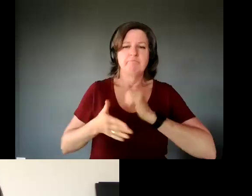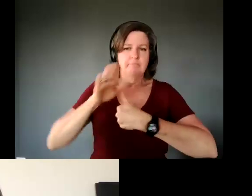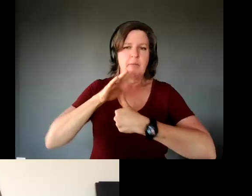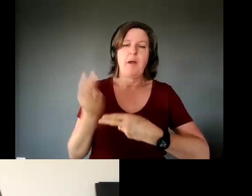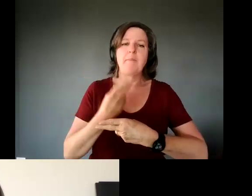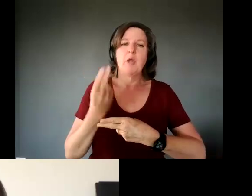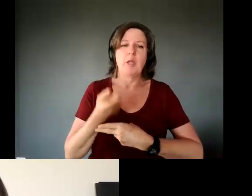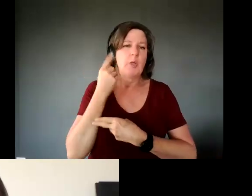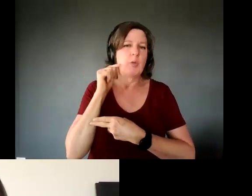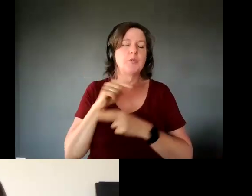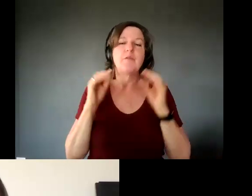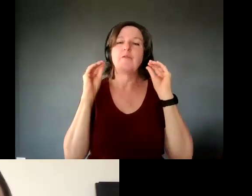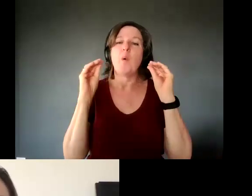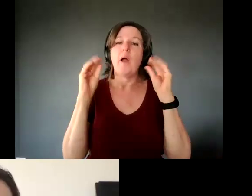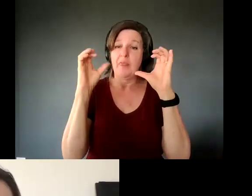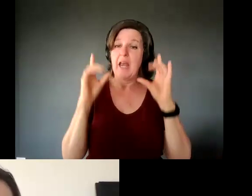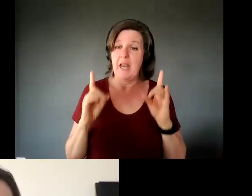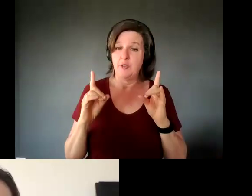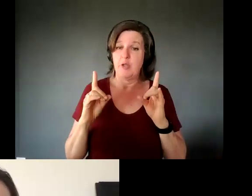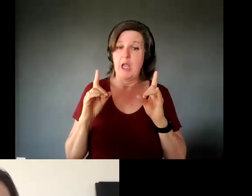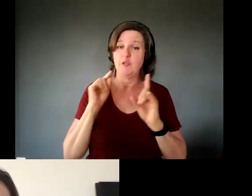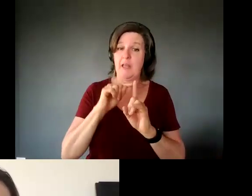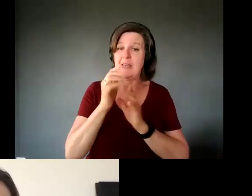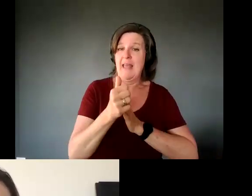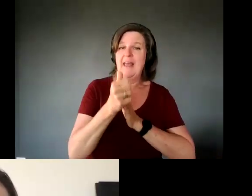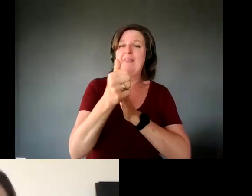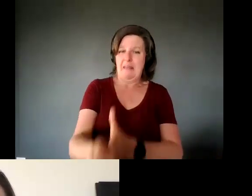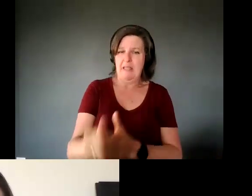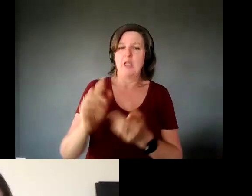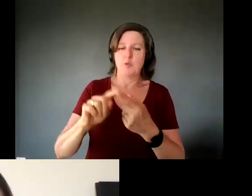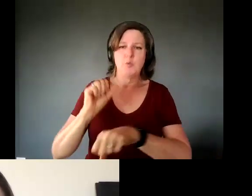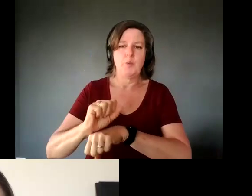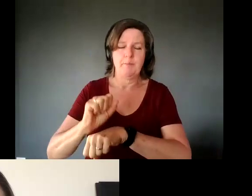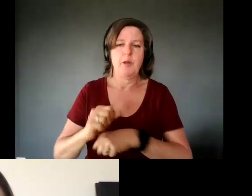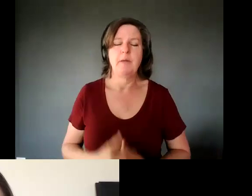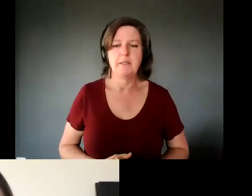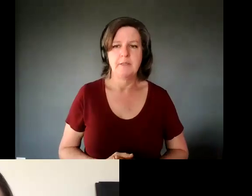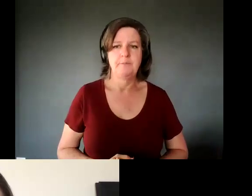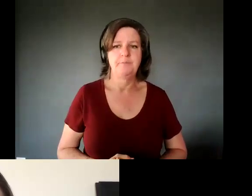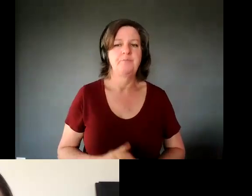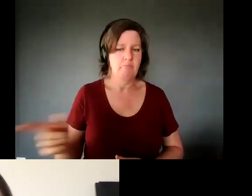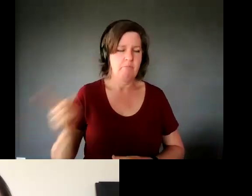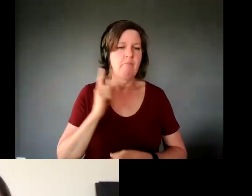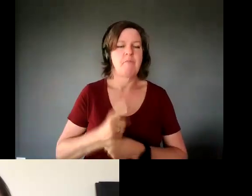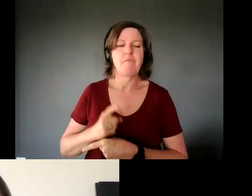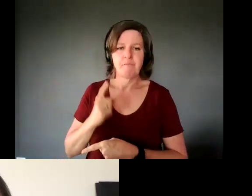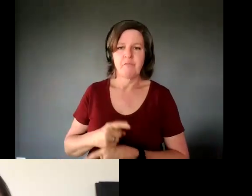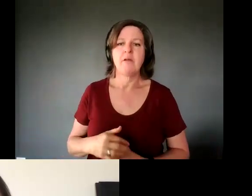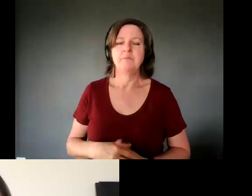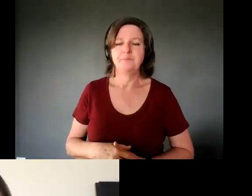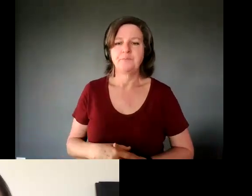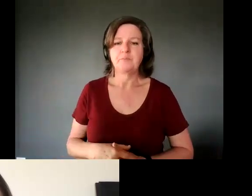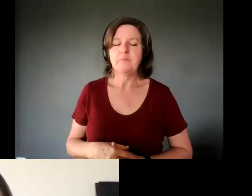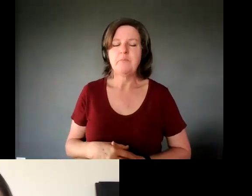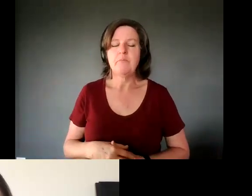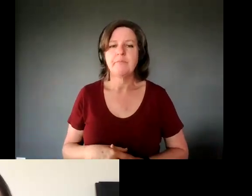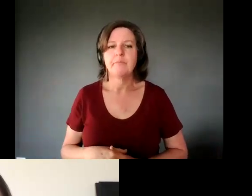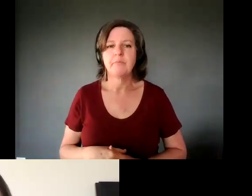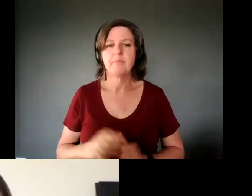that education that leads to employment. >> NIKKI POWIS: All right. Okay.